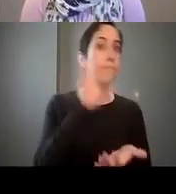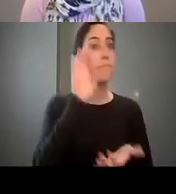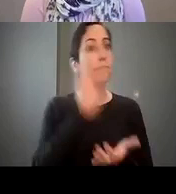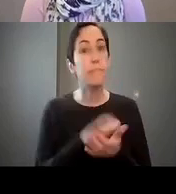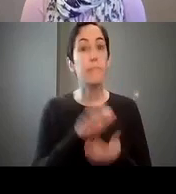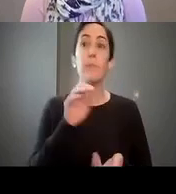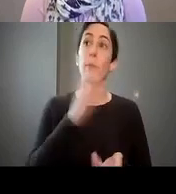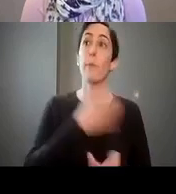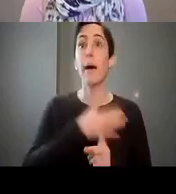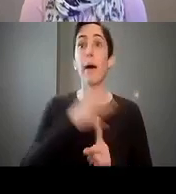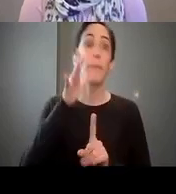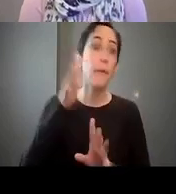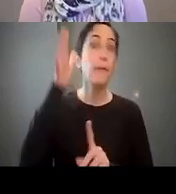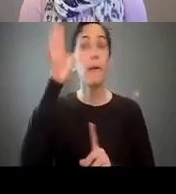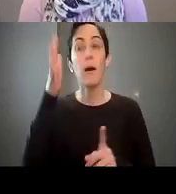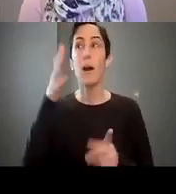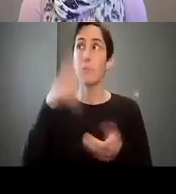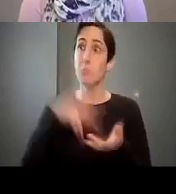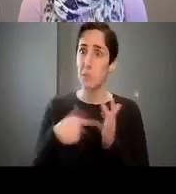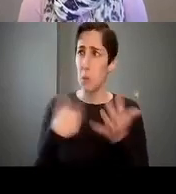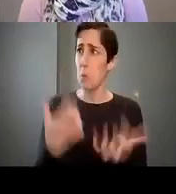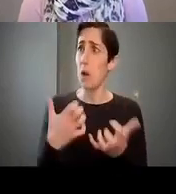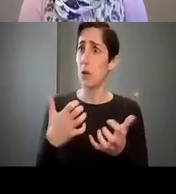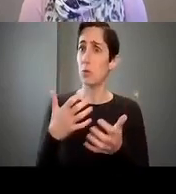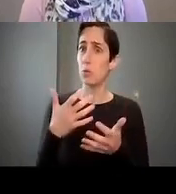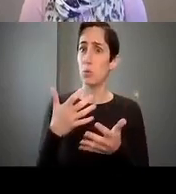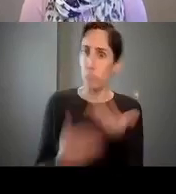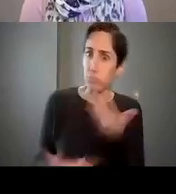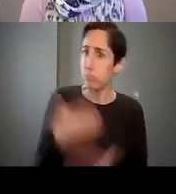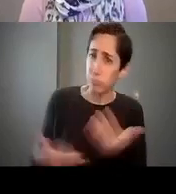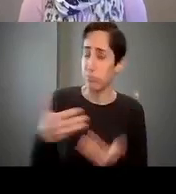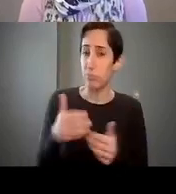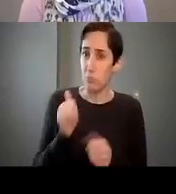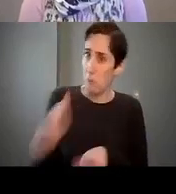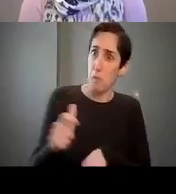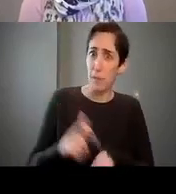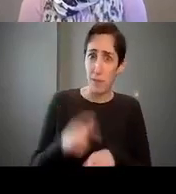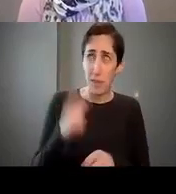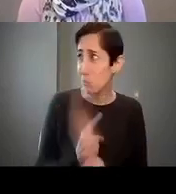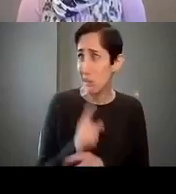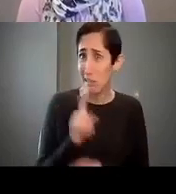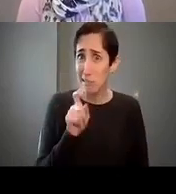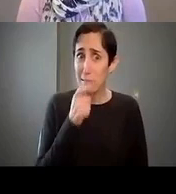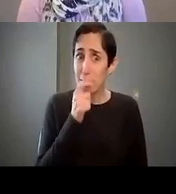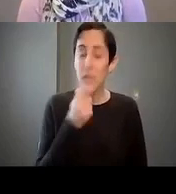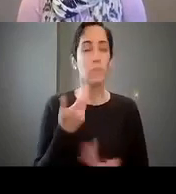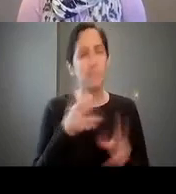answer is, "No!", because normal life does every waking moment with them. And the not really require that for most of us. answer is, "No!", because normal life does